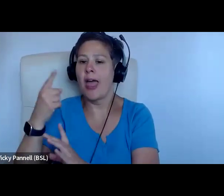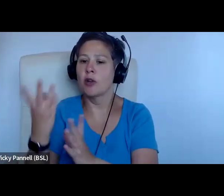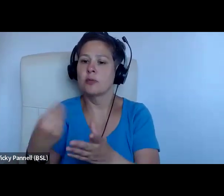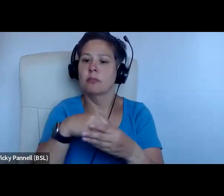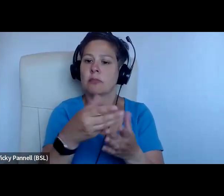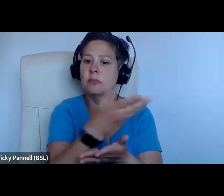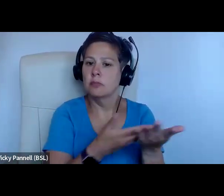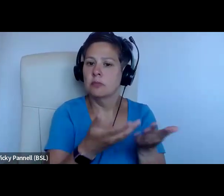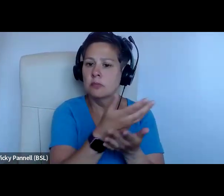we